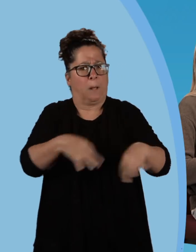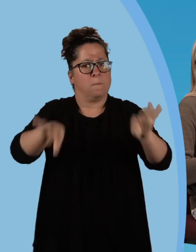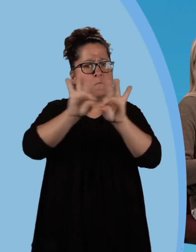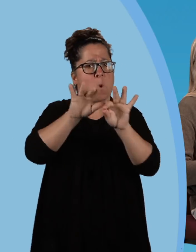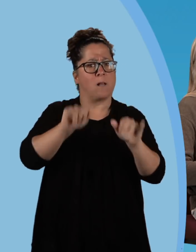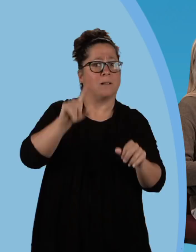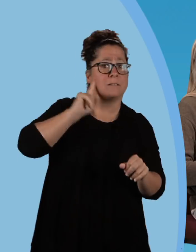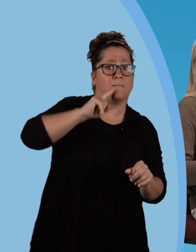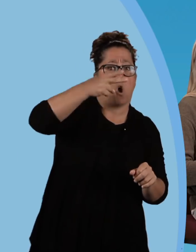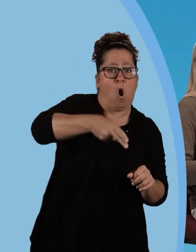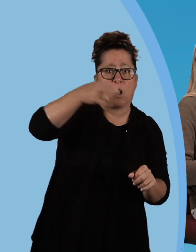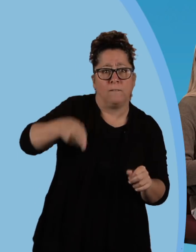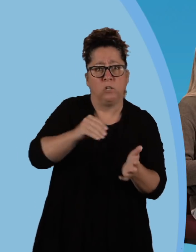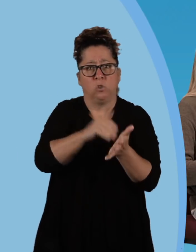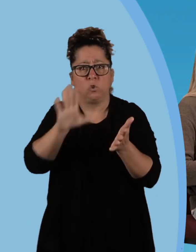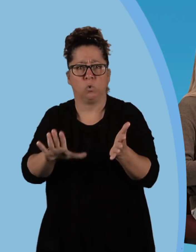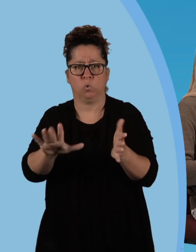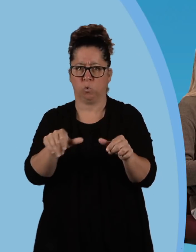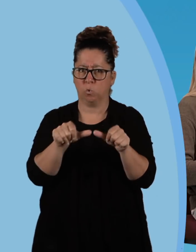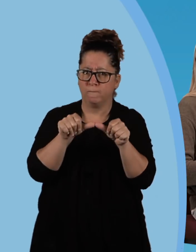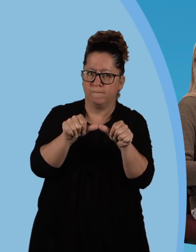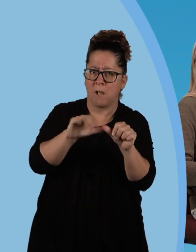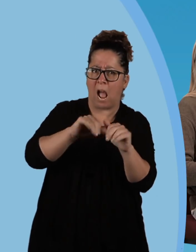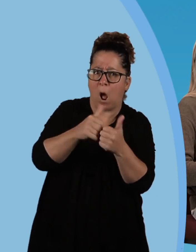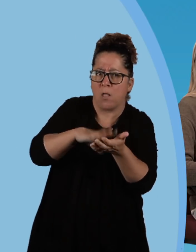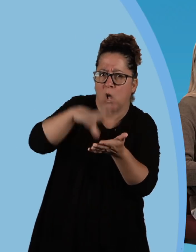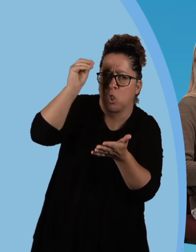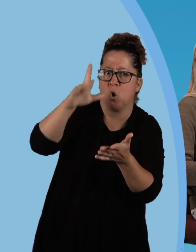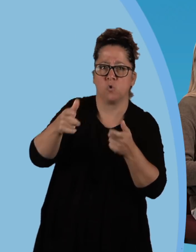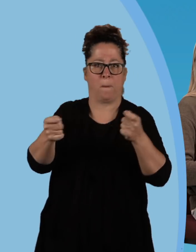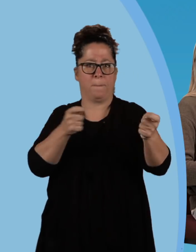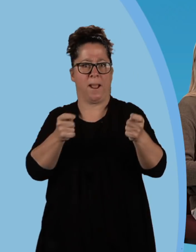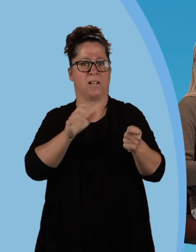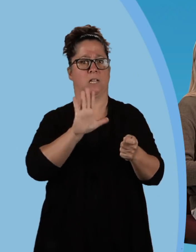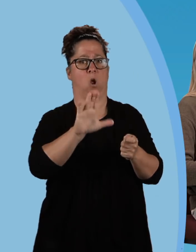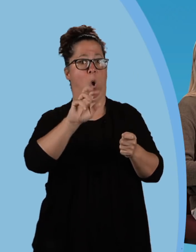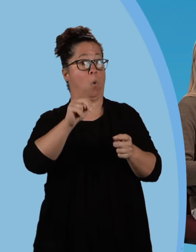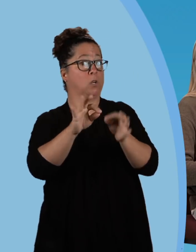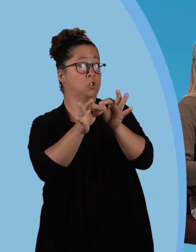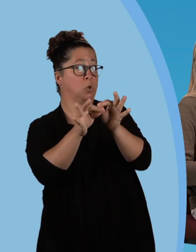the deaf or hard of hearing student to learn how to manage their own interpreted education.